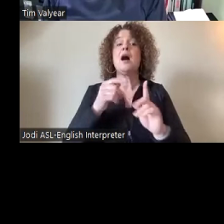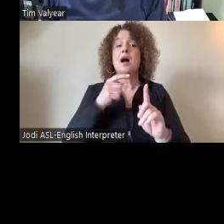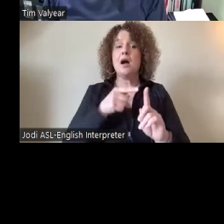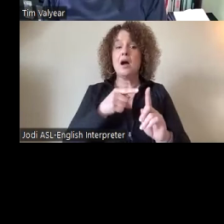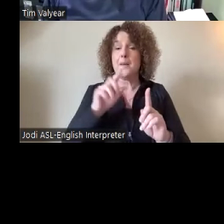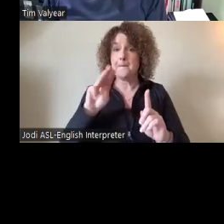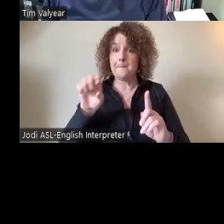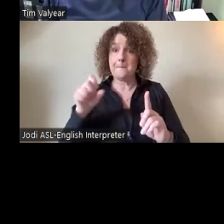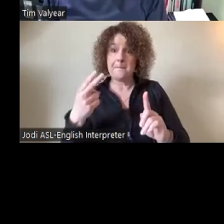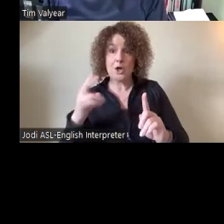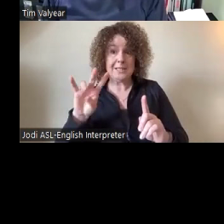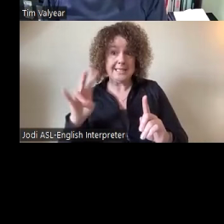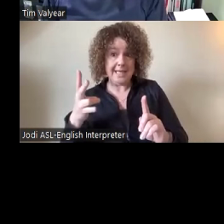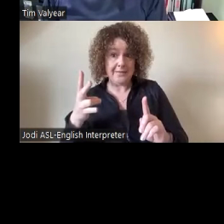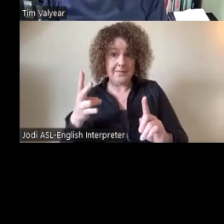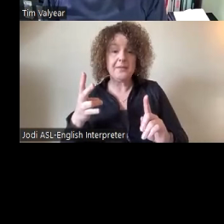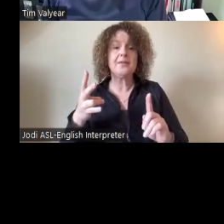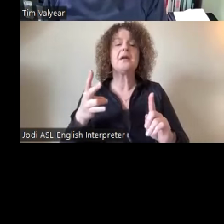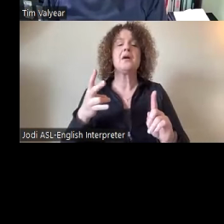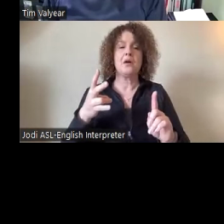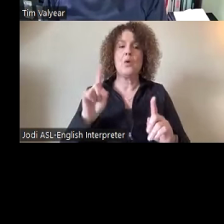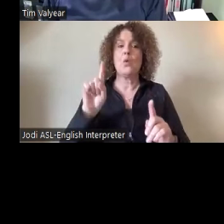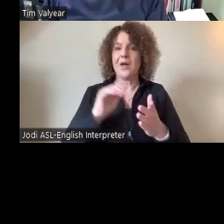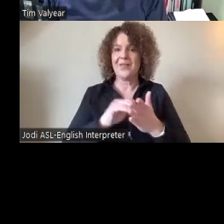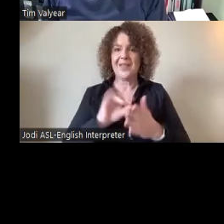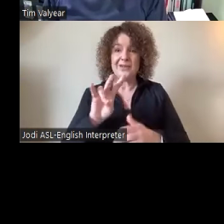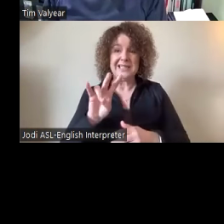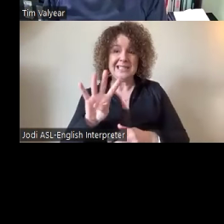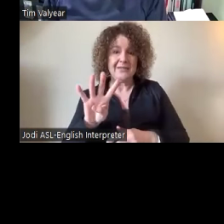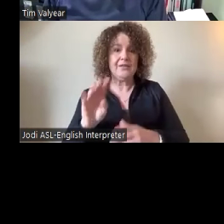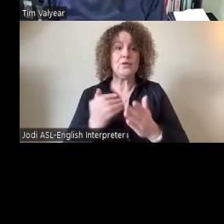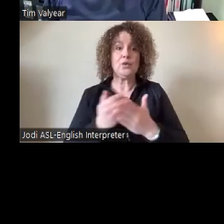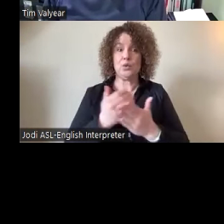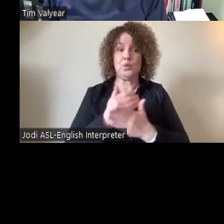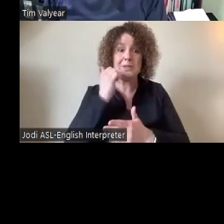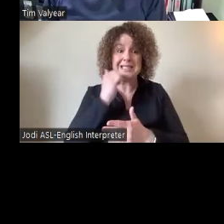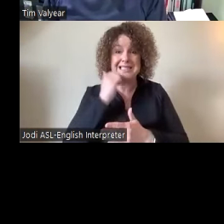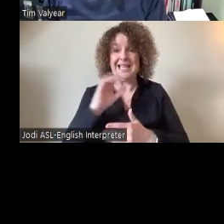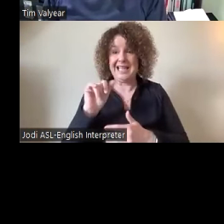18 and older with a booster dose is 58%. The total doses